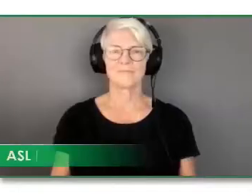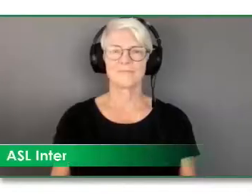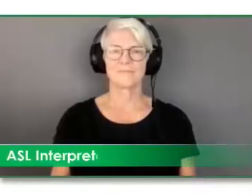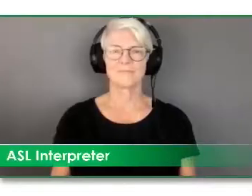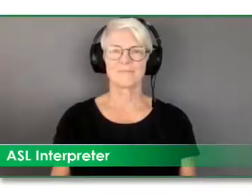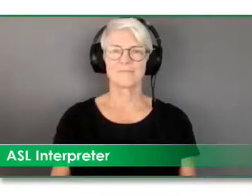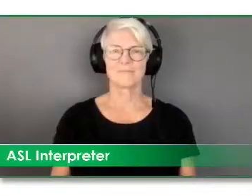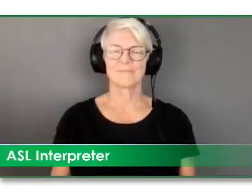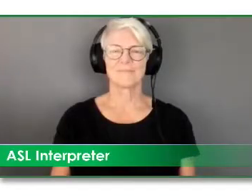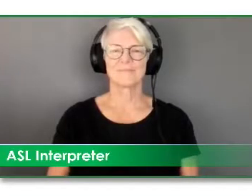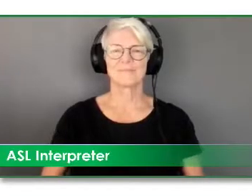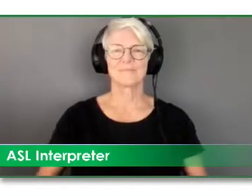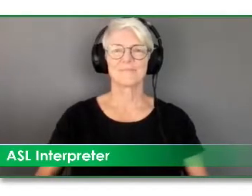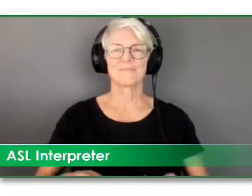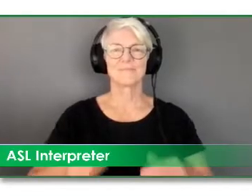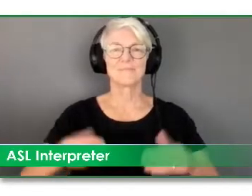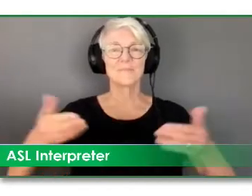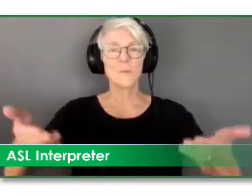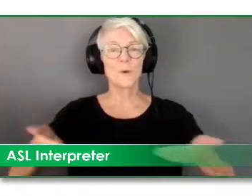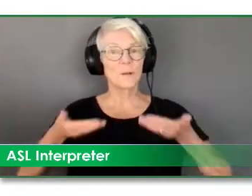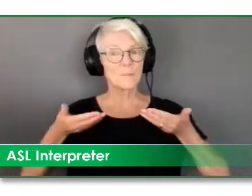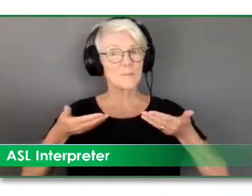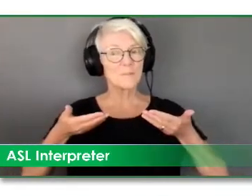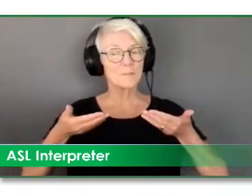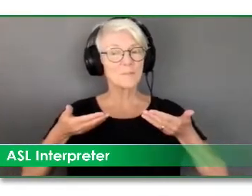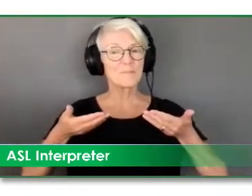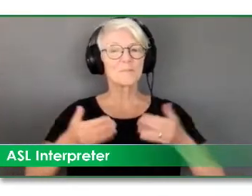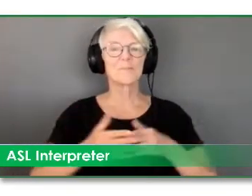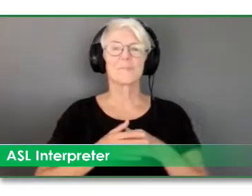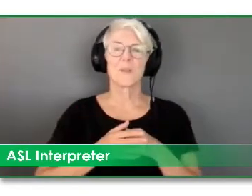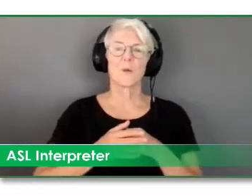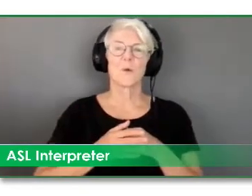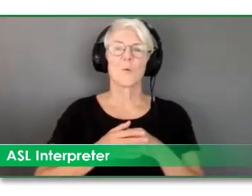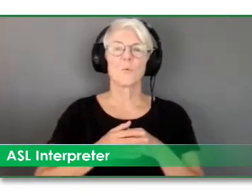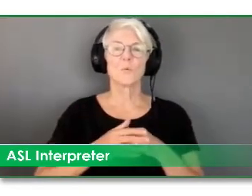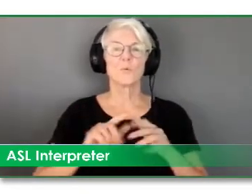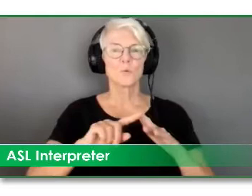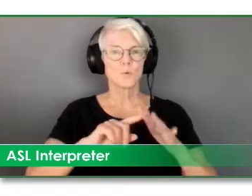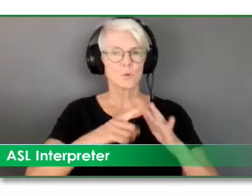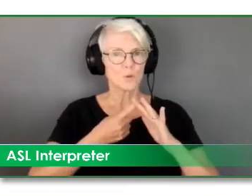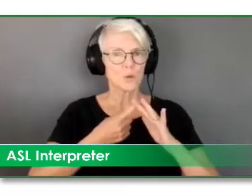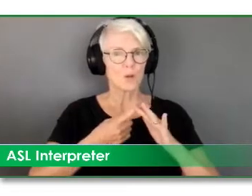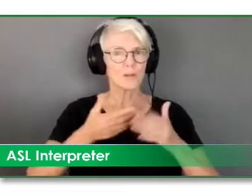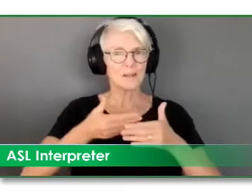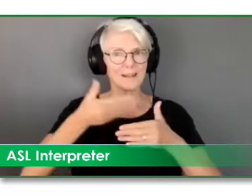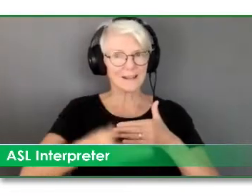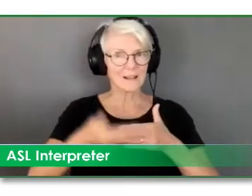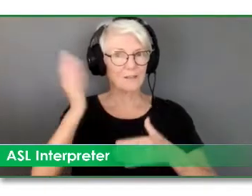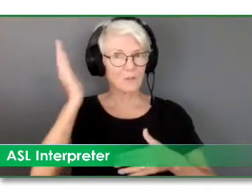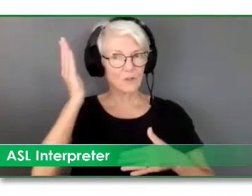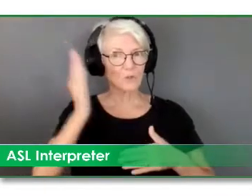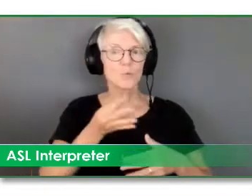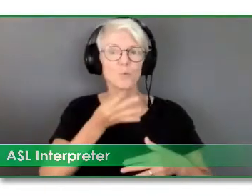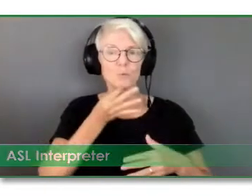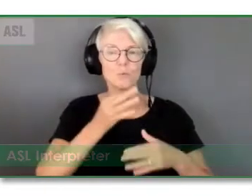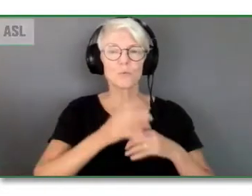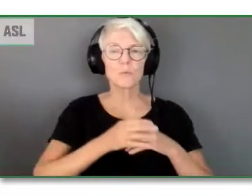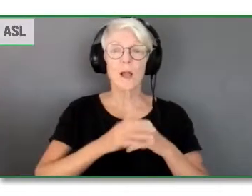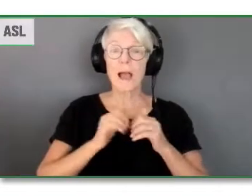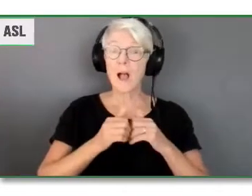Welcome back everyone. We will be starting the next session shortly. Just a reminder, information about how to submit questions and how to access French